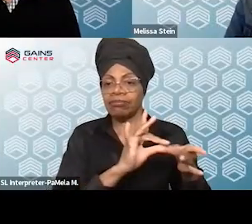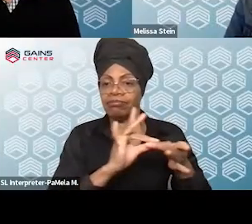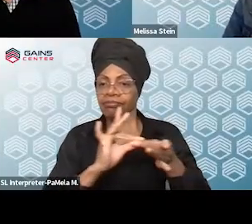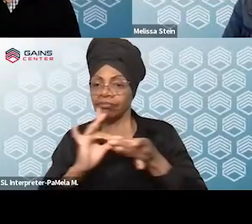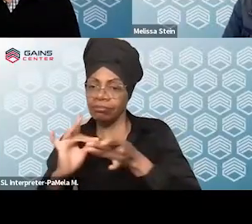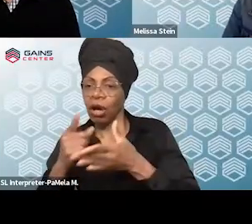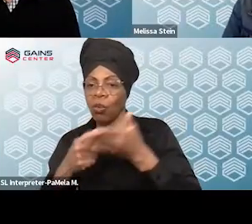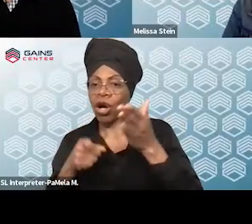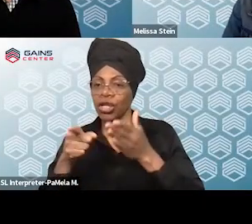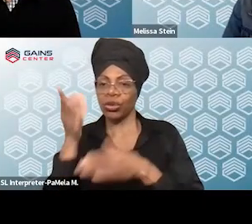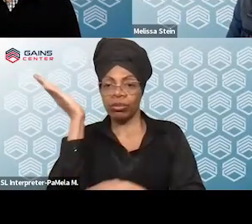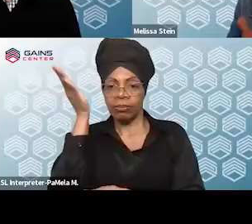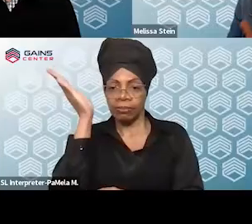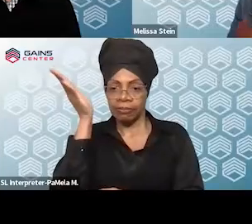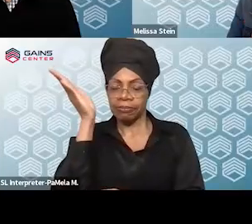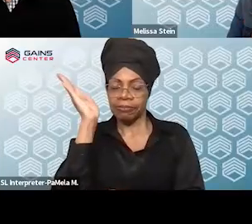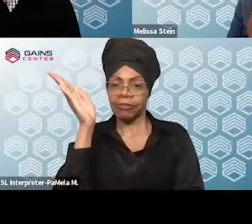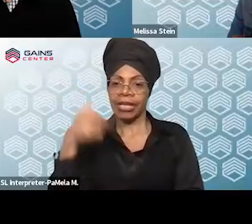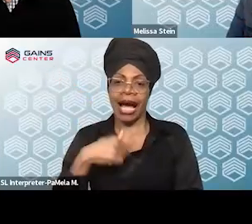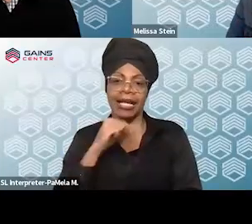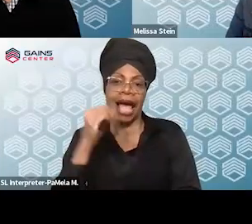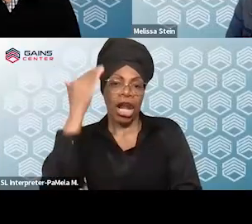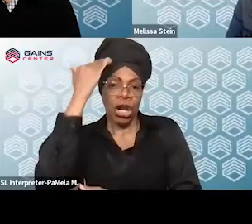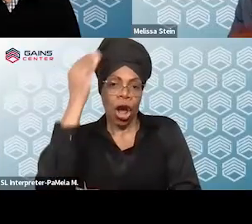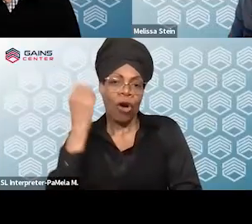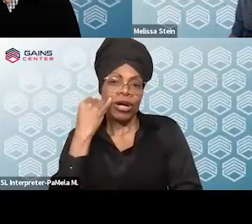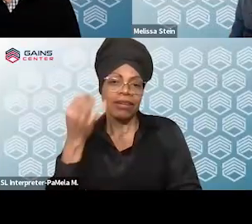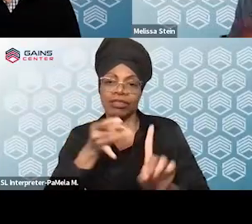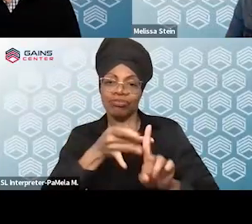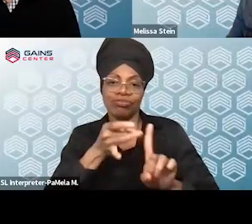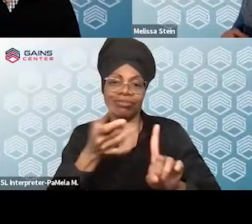But, you know, I didn't know if that triggers any thoughts for you.